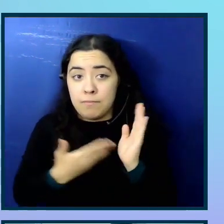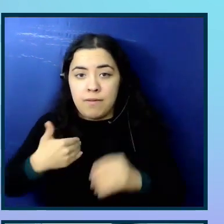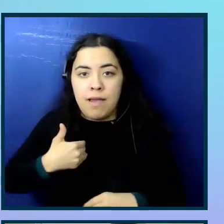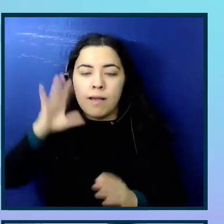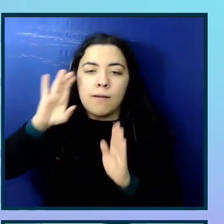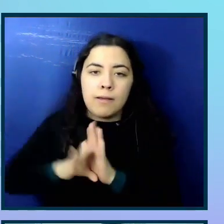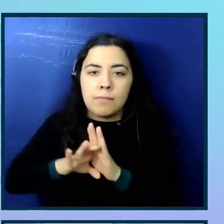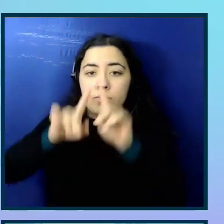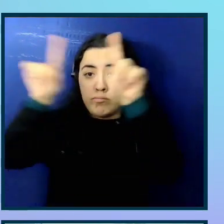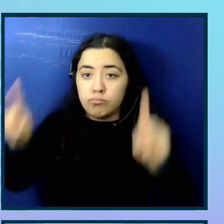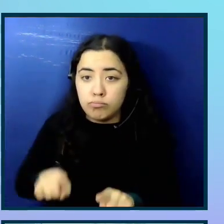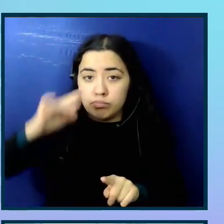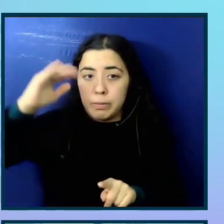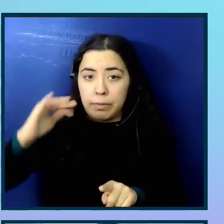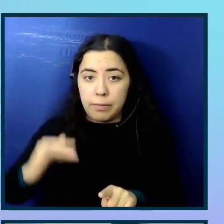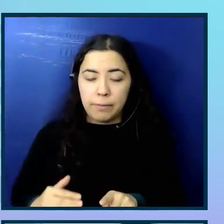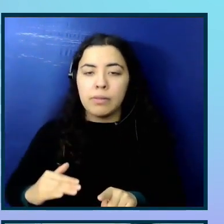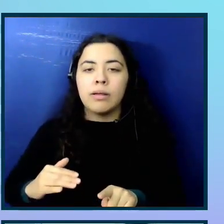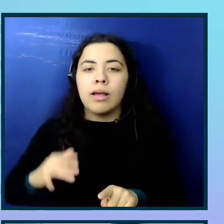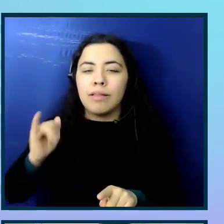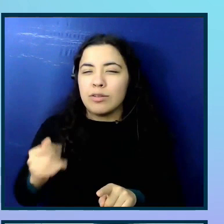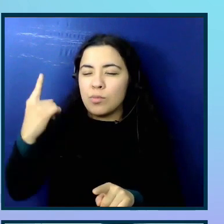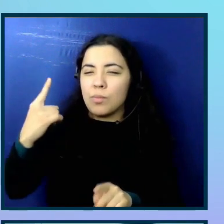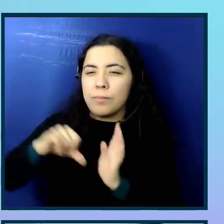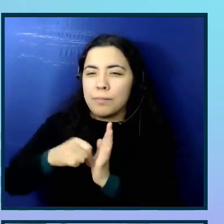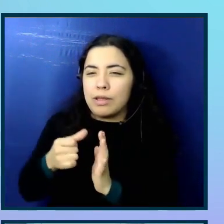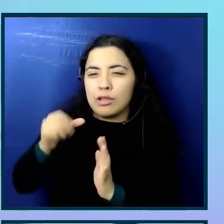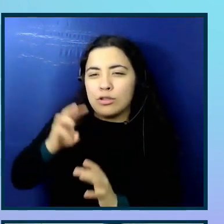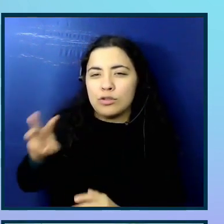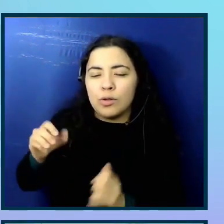a diagram of a page it's sort of semantic HTML elements,